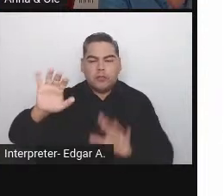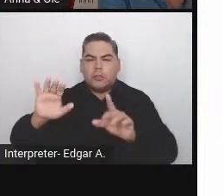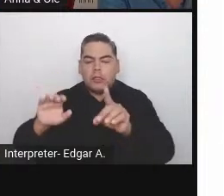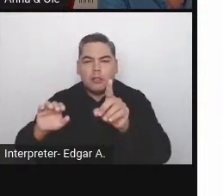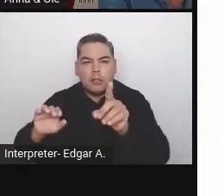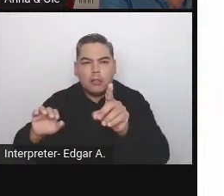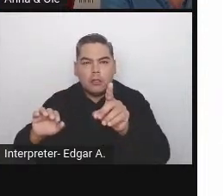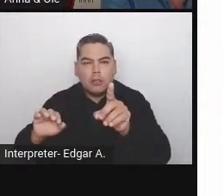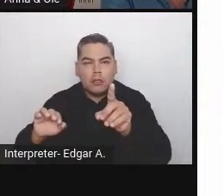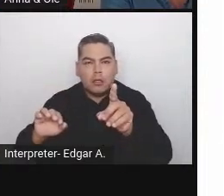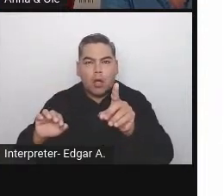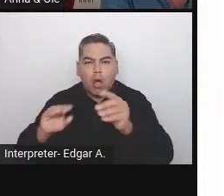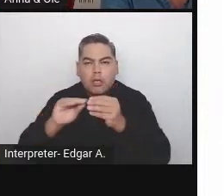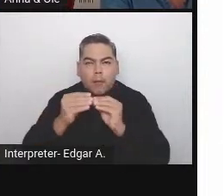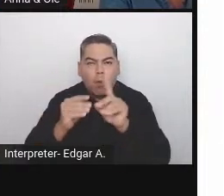like Illinois is a good word to test your typing because it is